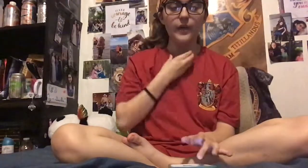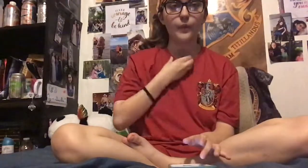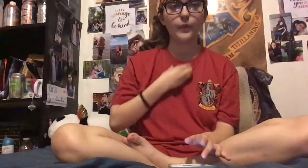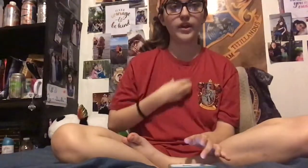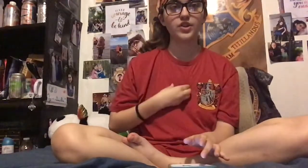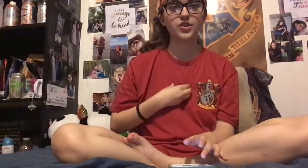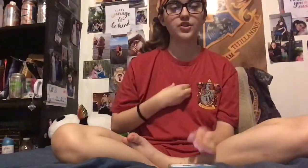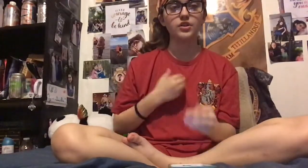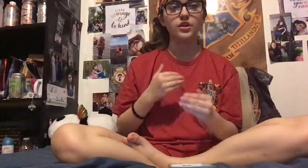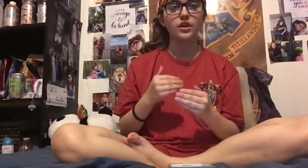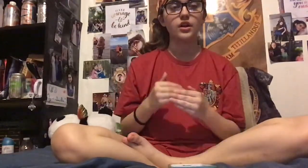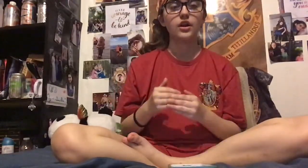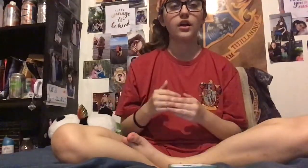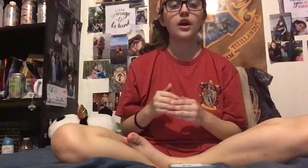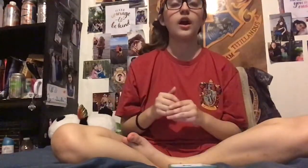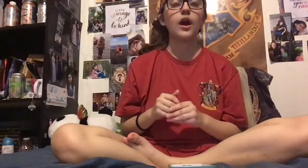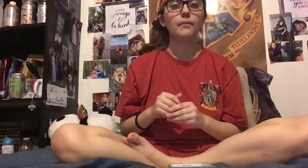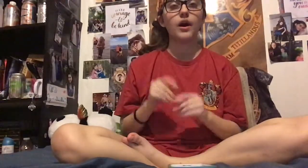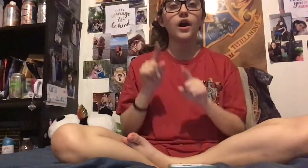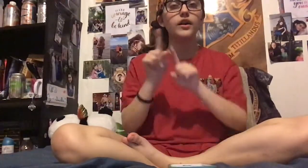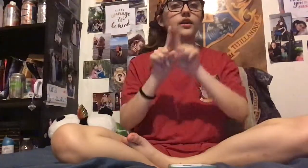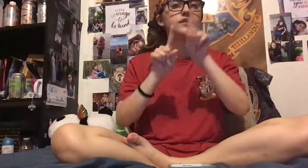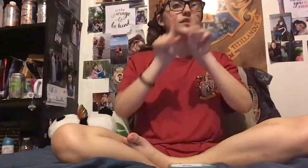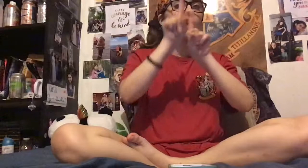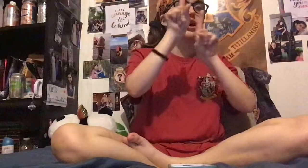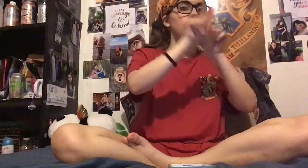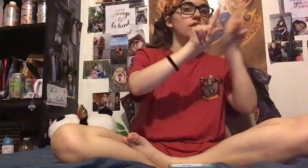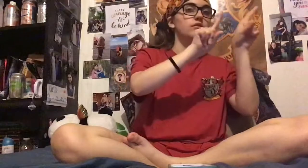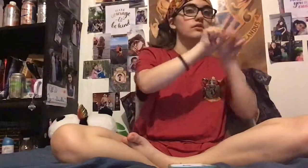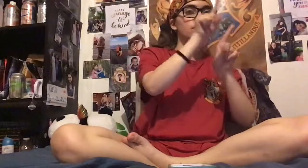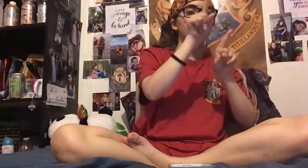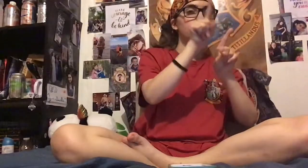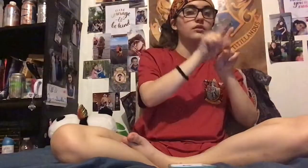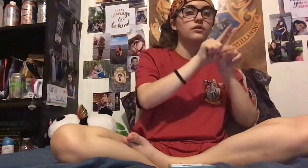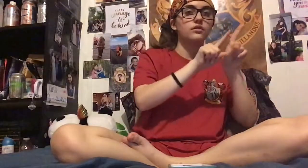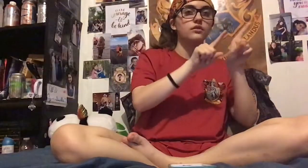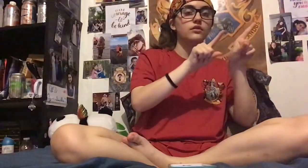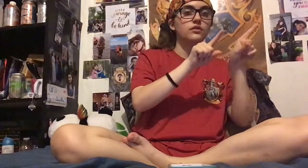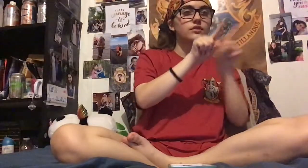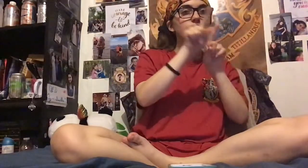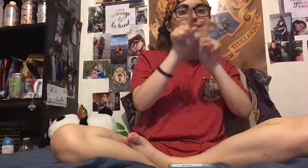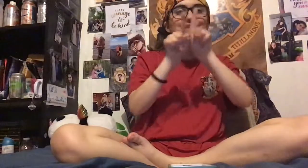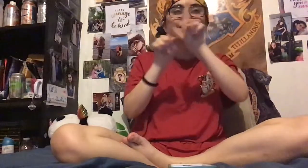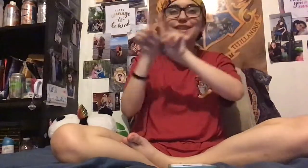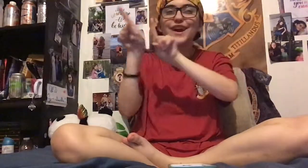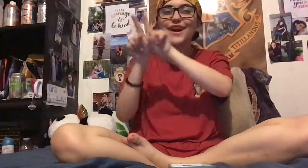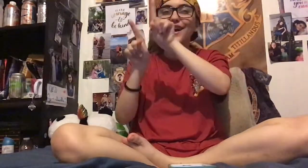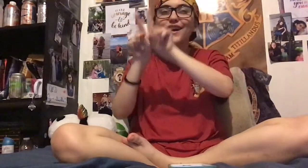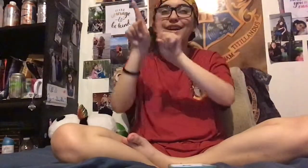Wish upon a star Staaar